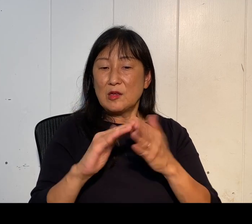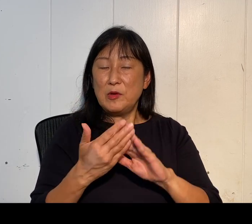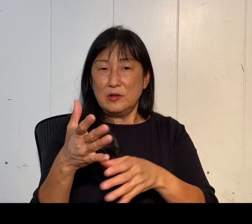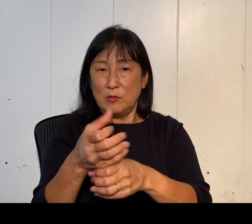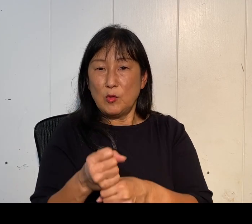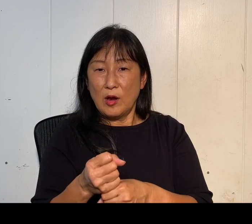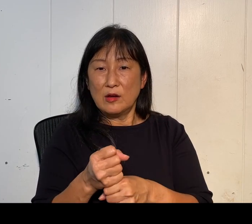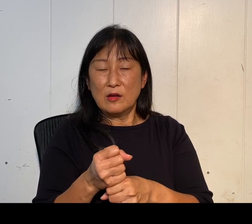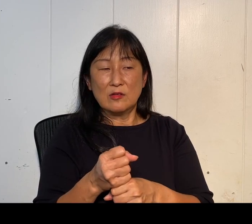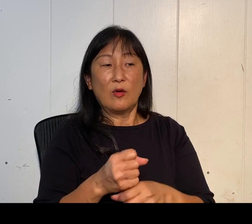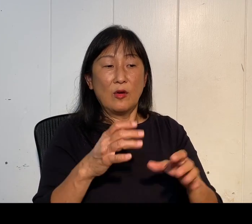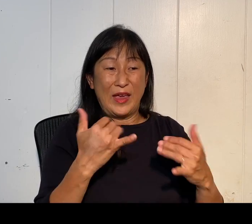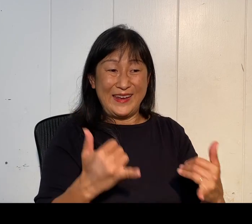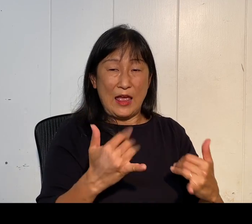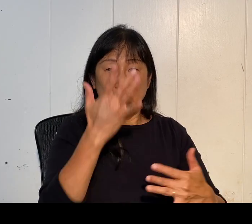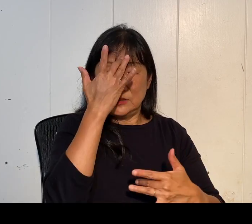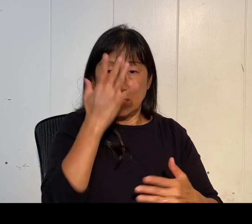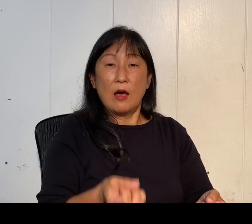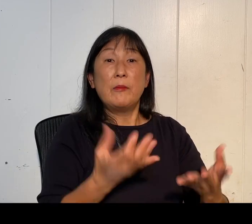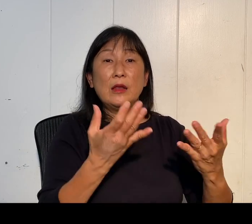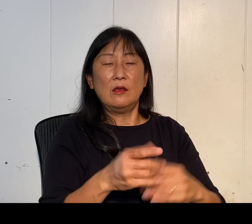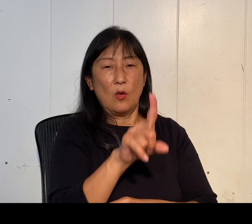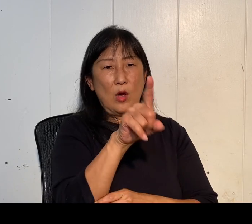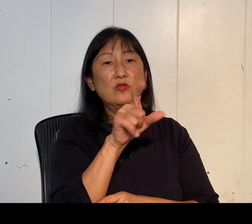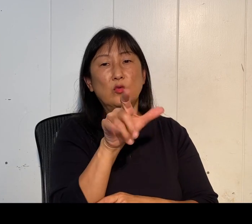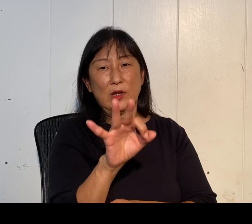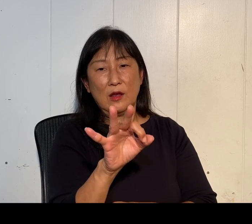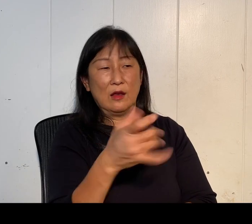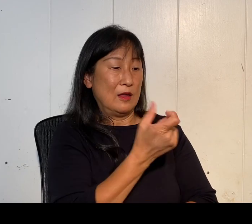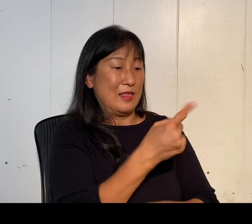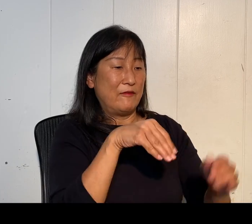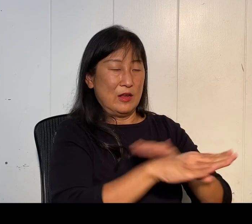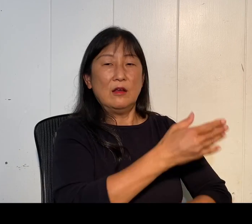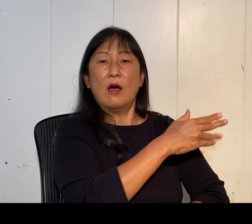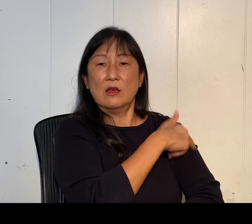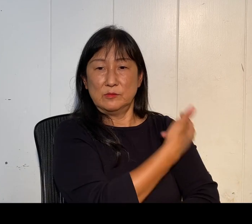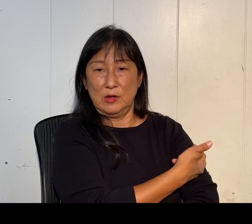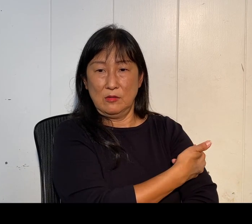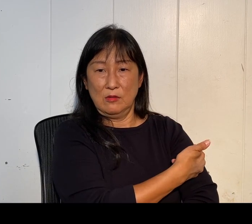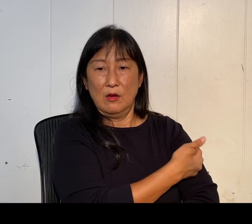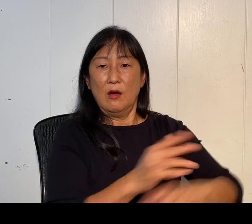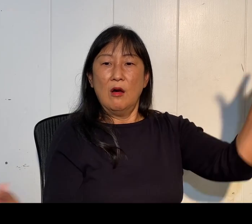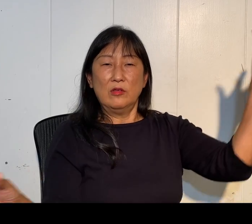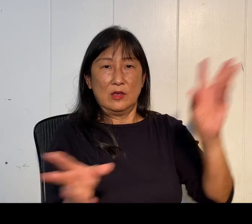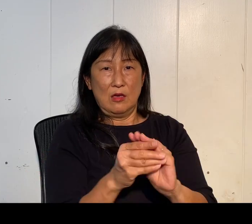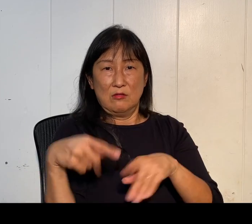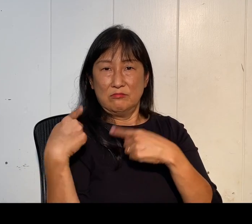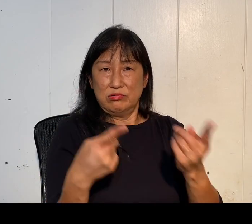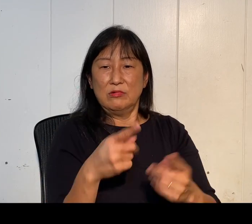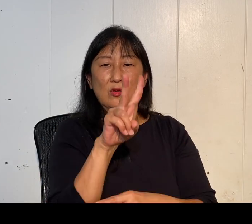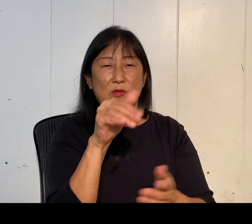Today’s cases bring the number of active cases to 129, with 11 hospitalized, and 2,966 cumulative cases